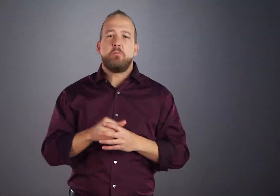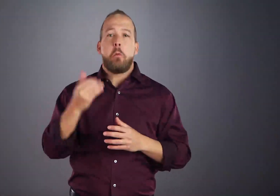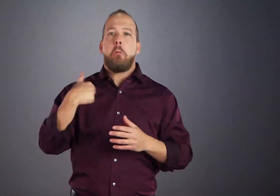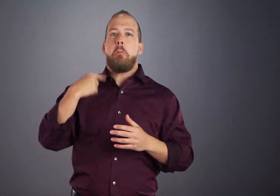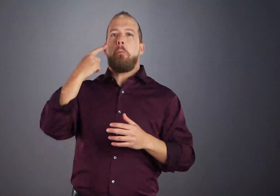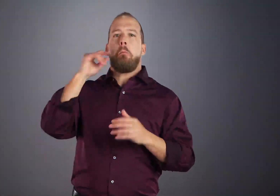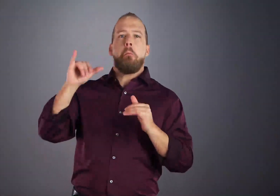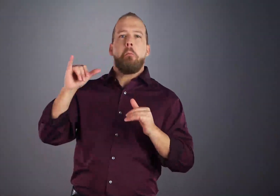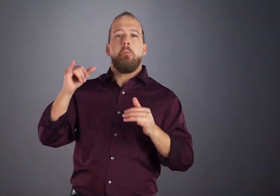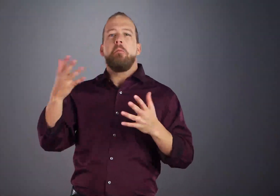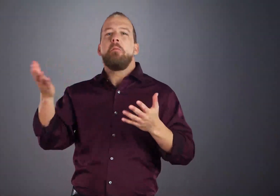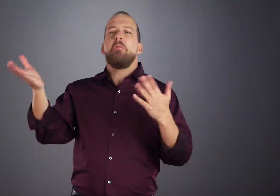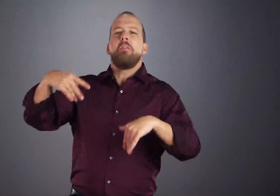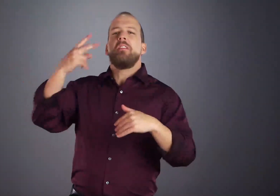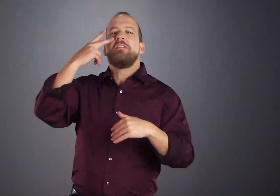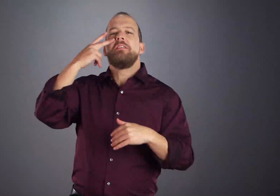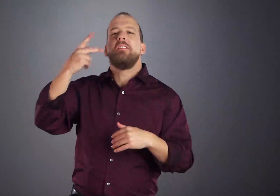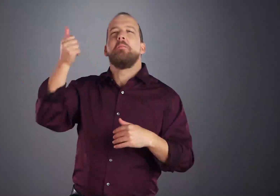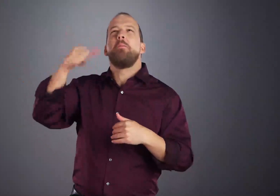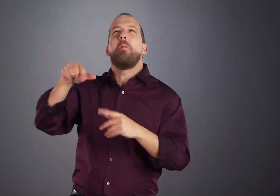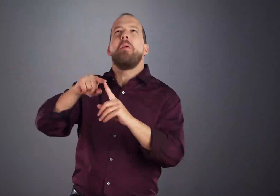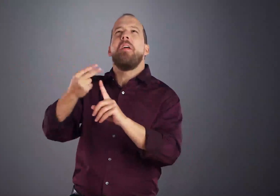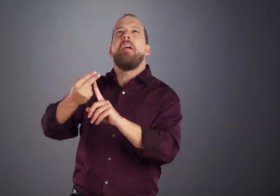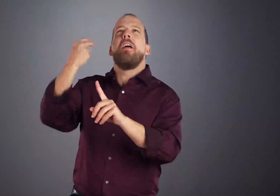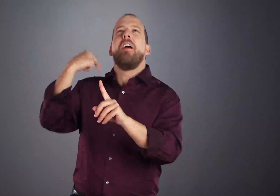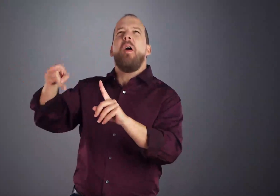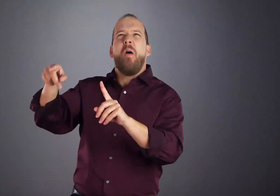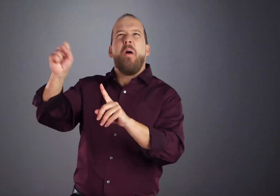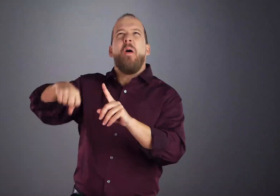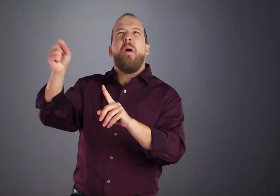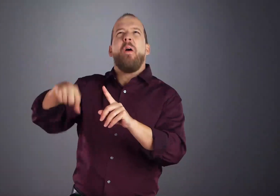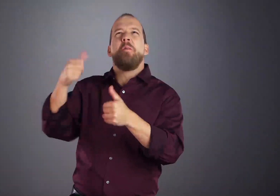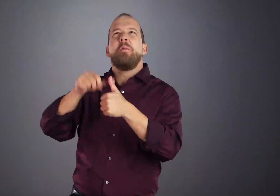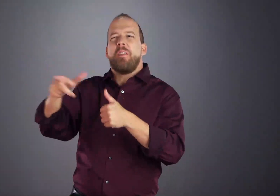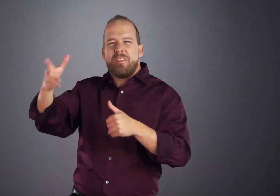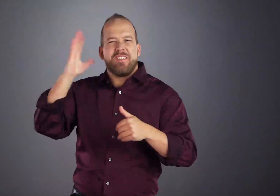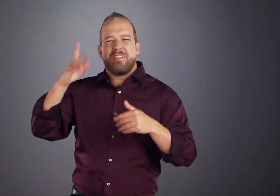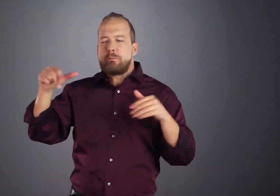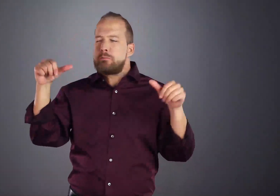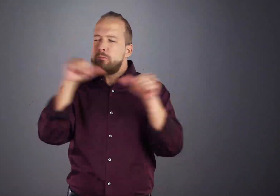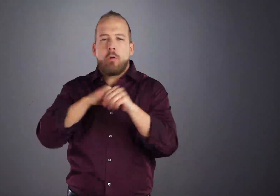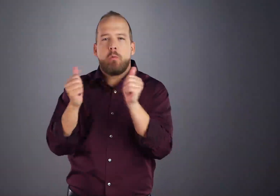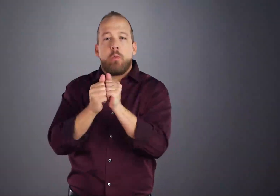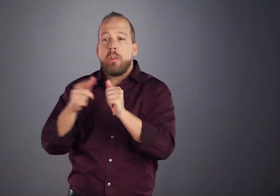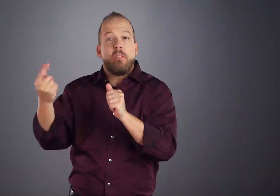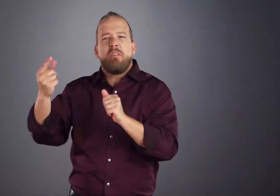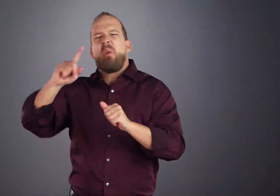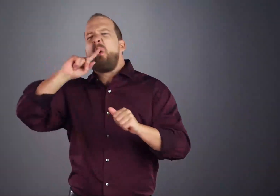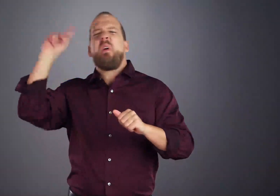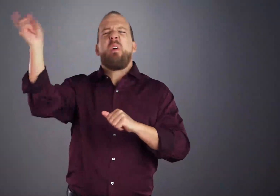Unmindful of his welfare, I thought only of recapturing the spirit of other days.